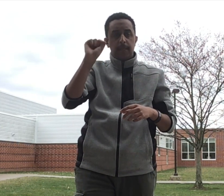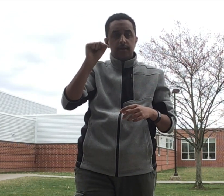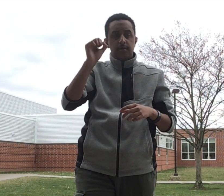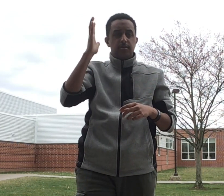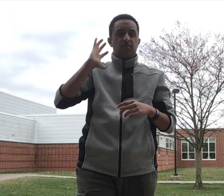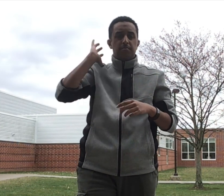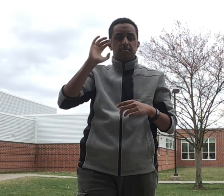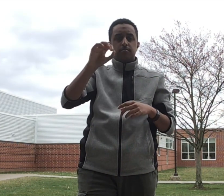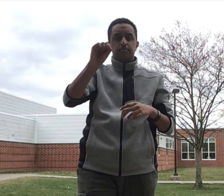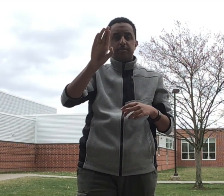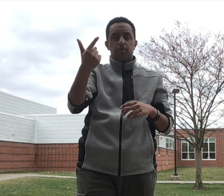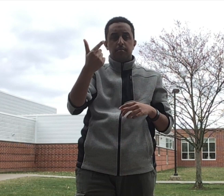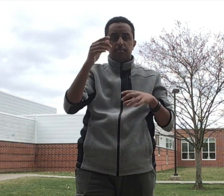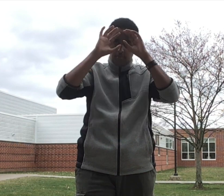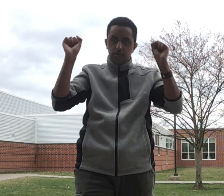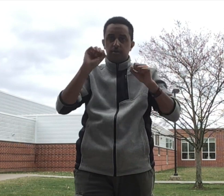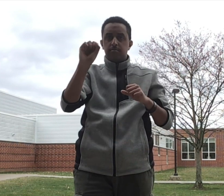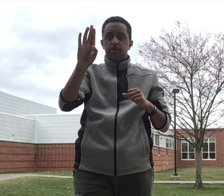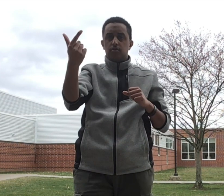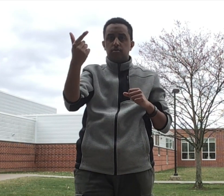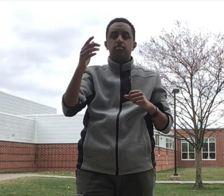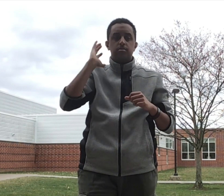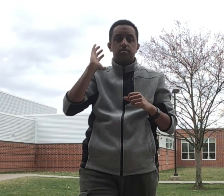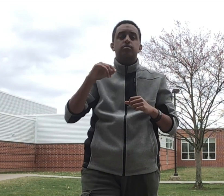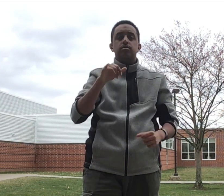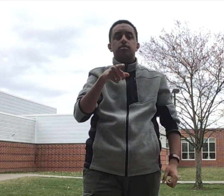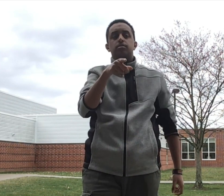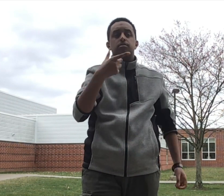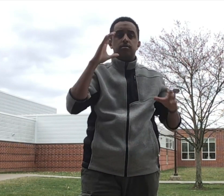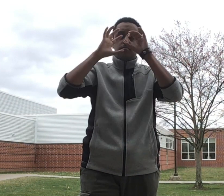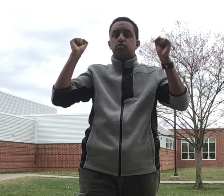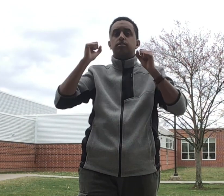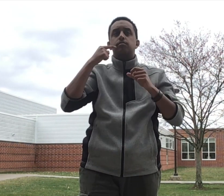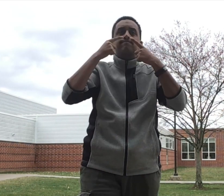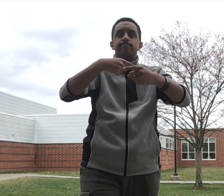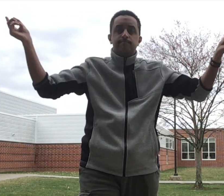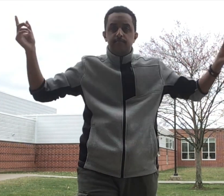Tim Roris who was a student body government or SBG president at the time